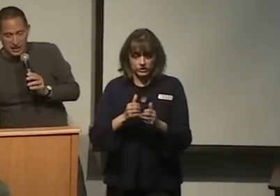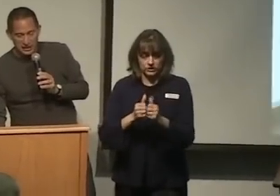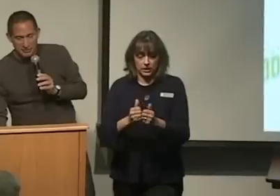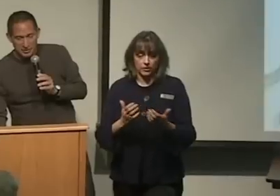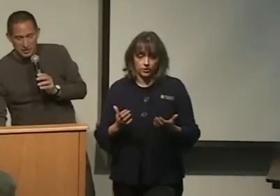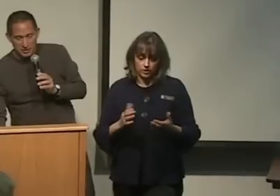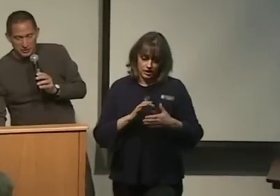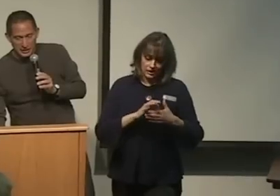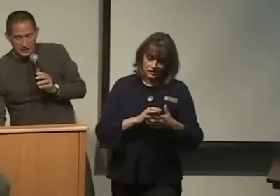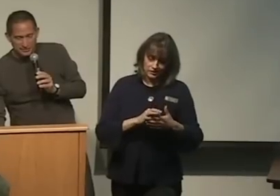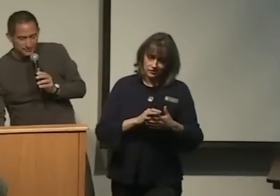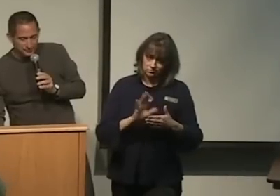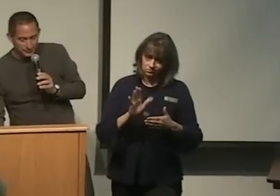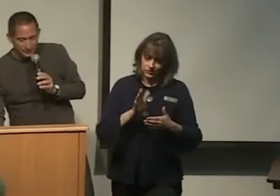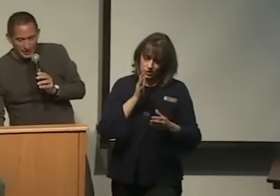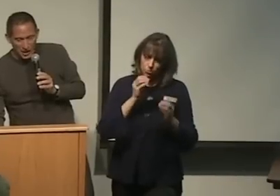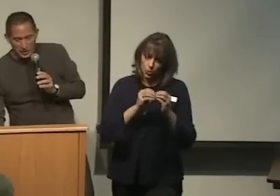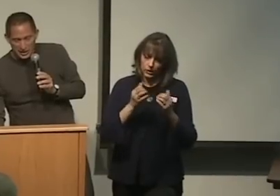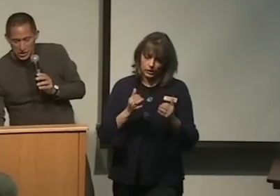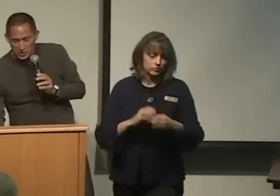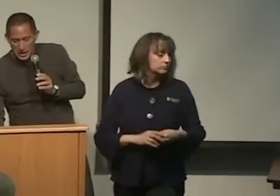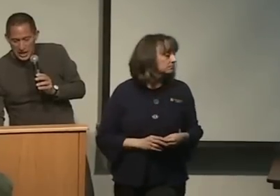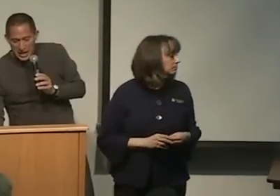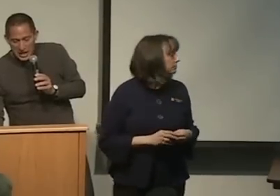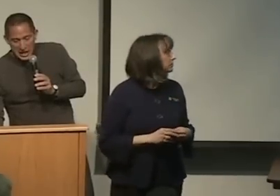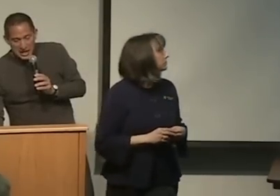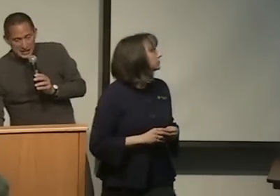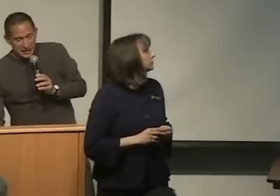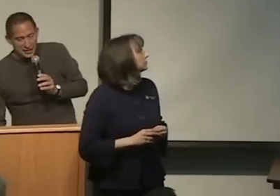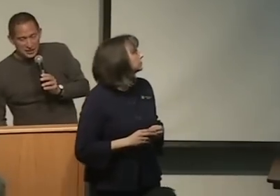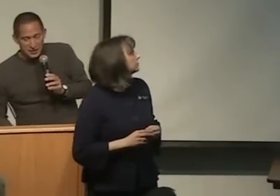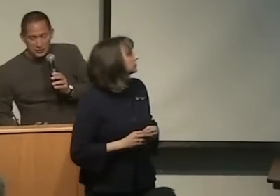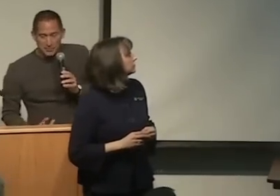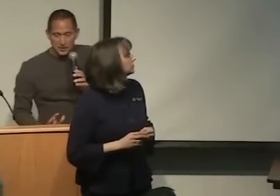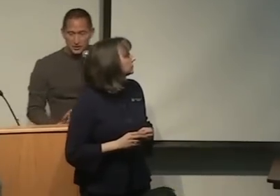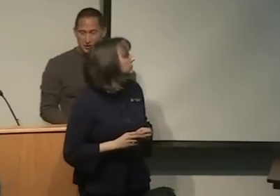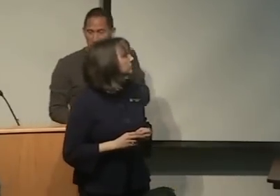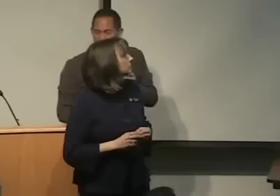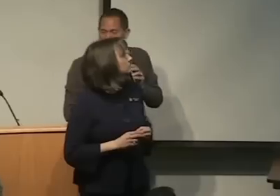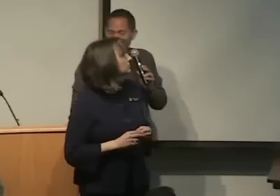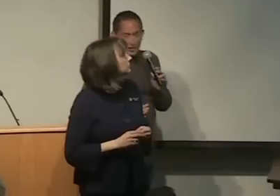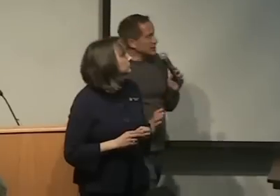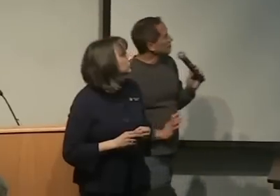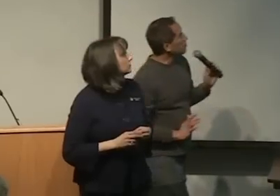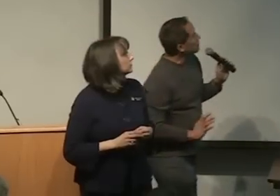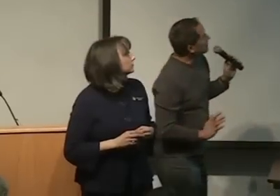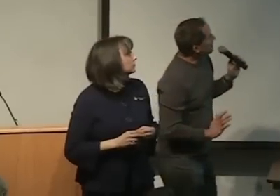Okay, so technology disruptions are going to cause us to think more about value,